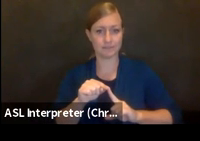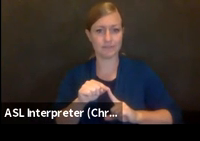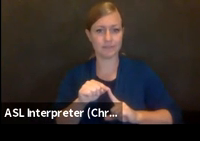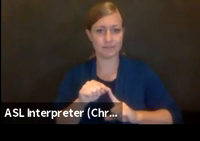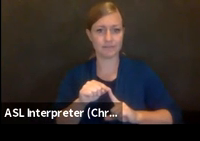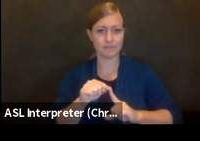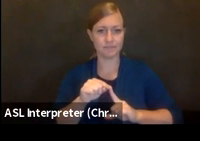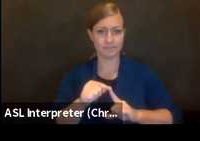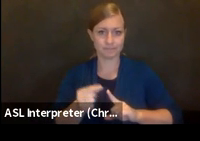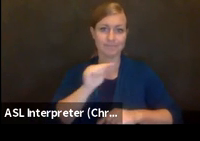ESD 189 - Amy Colburn: And go to apps.